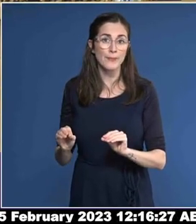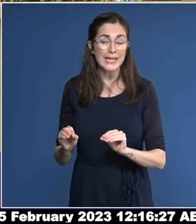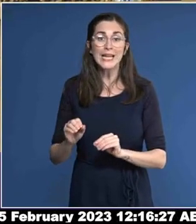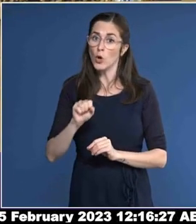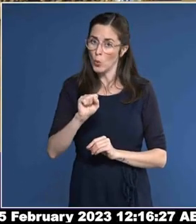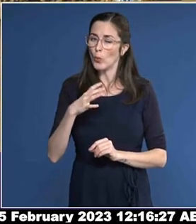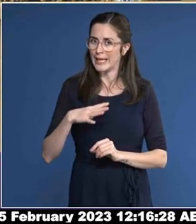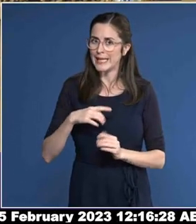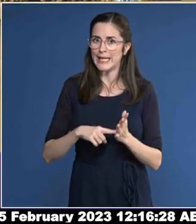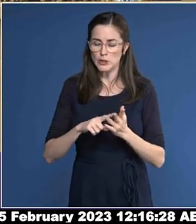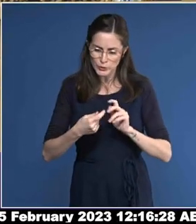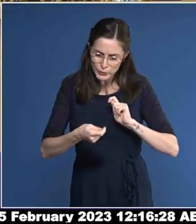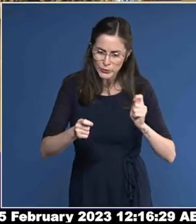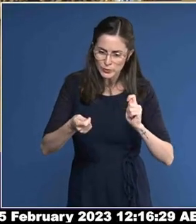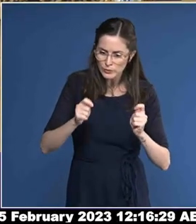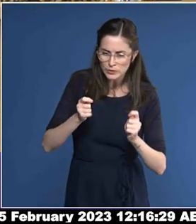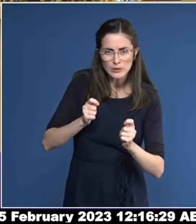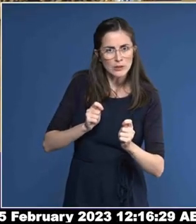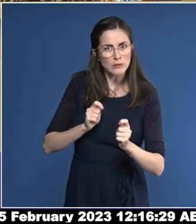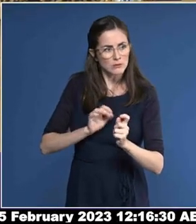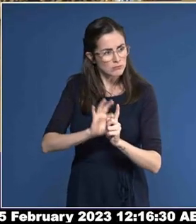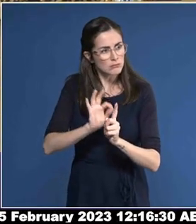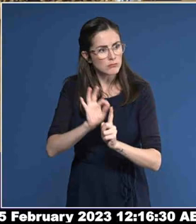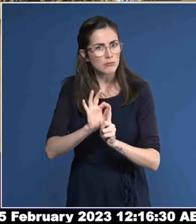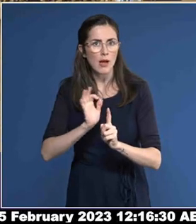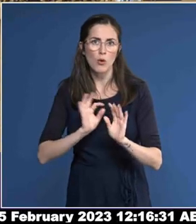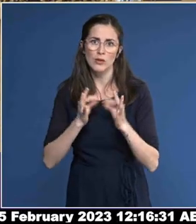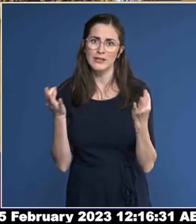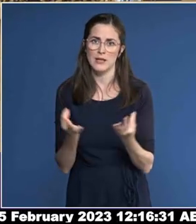We are still doing considerable work in the organisation to put in place the systems and